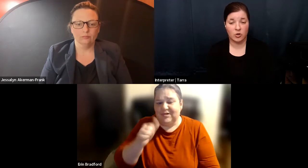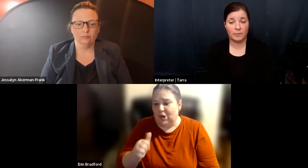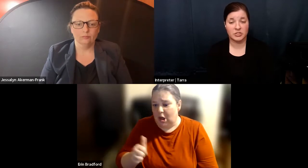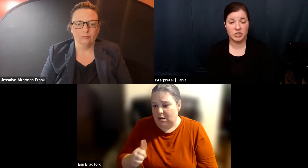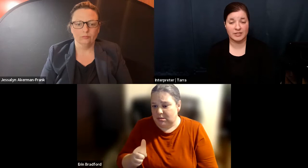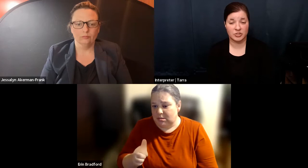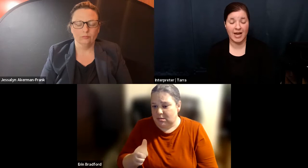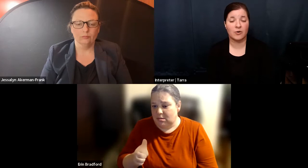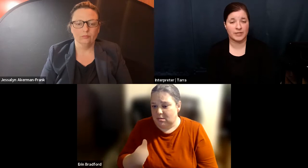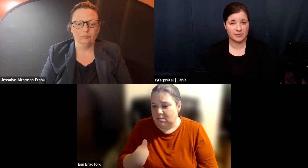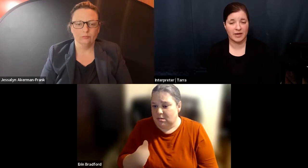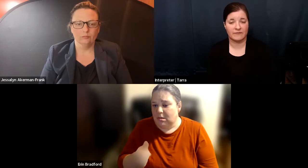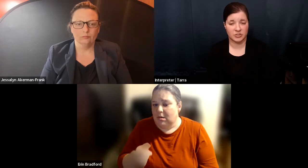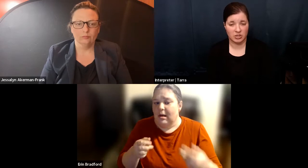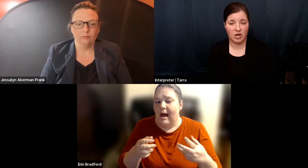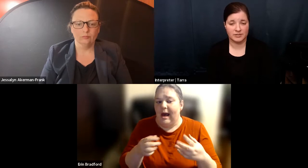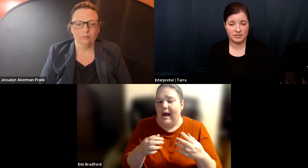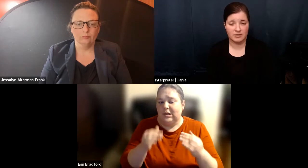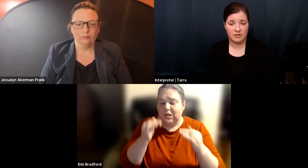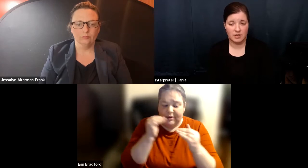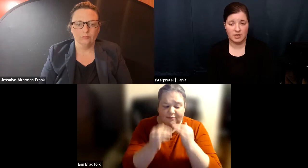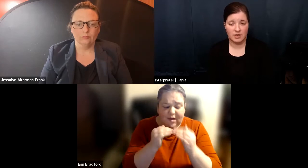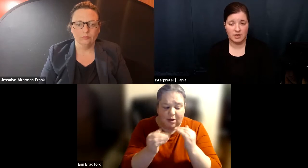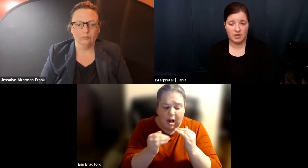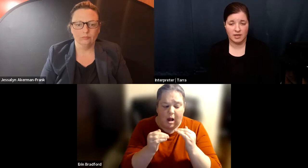So now I stay home most of the time or go to work.